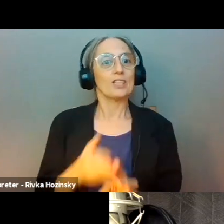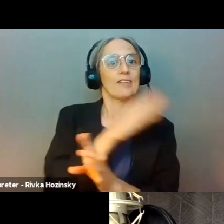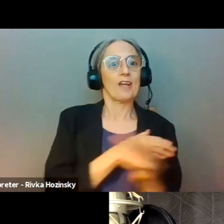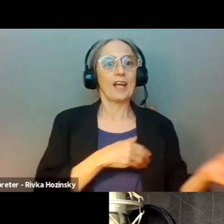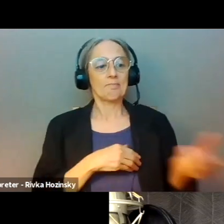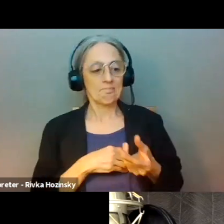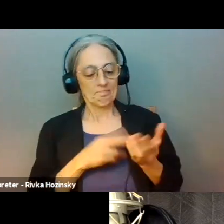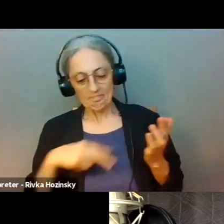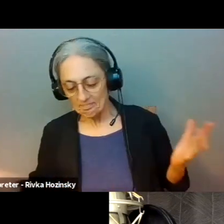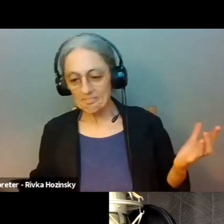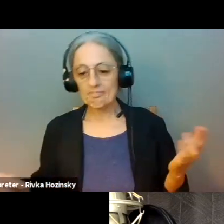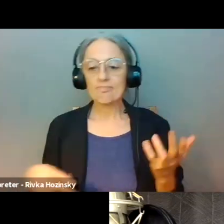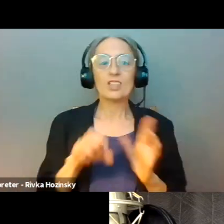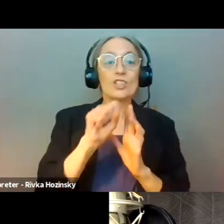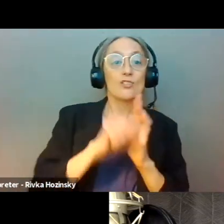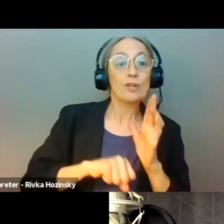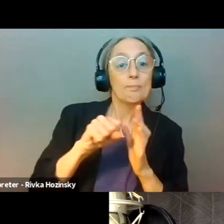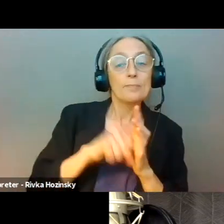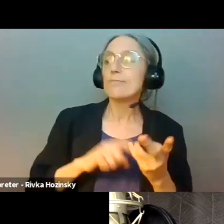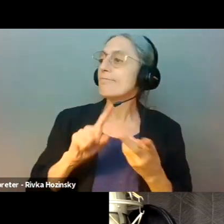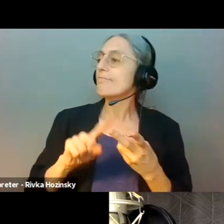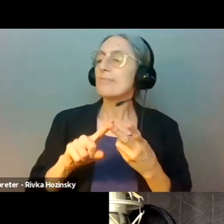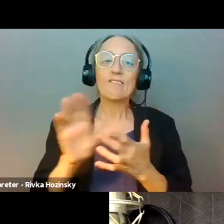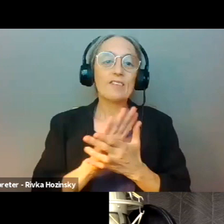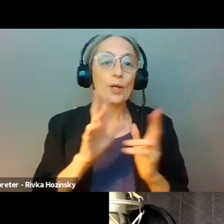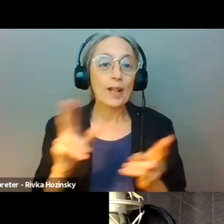including any scripted remarks, including any video clips that you'll show